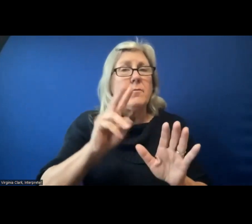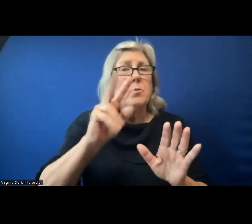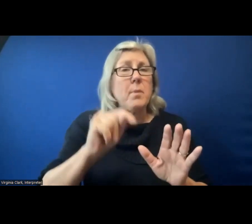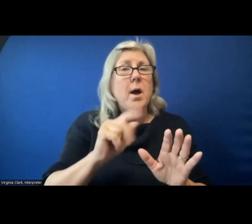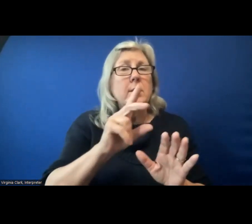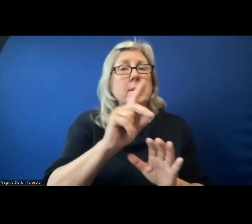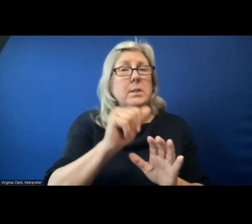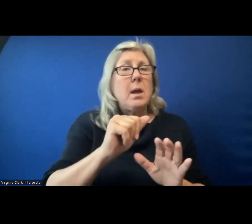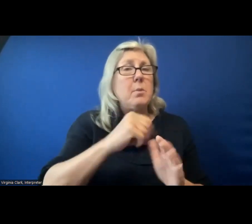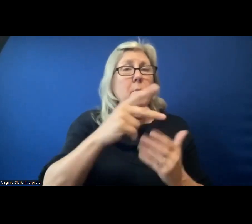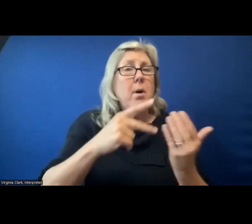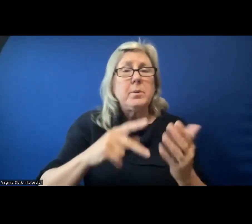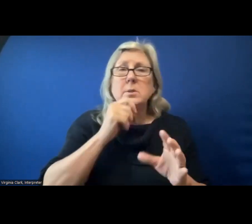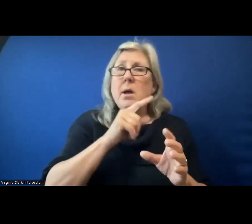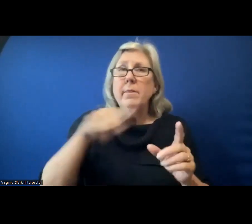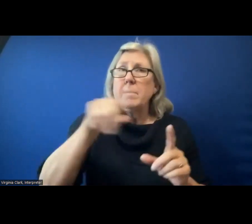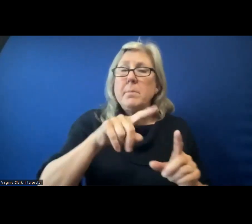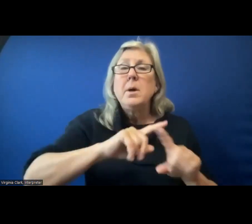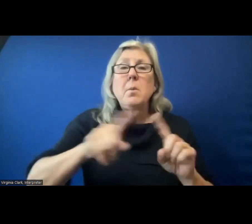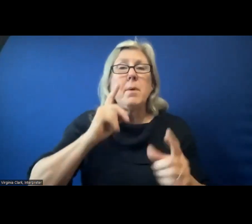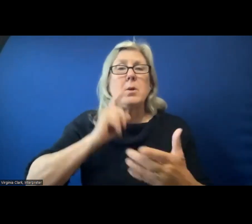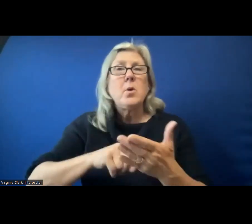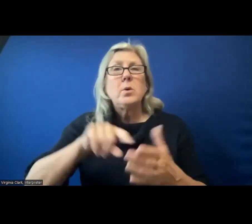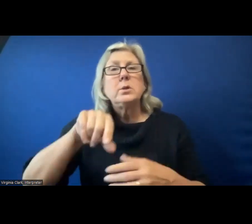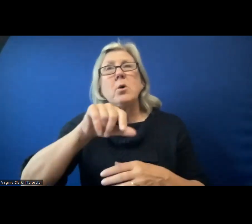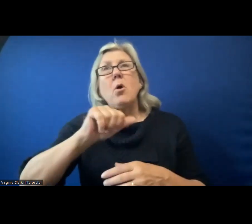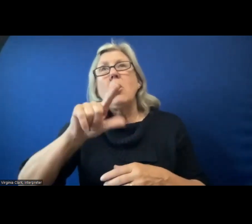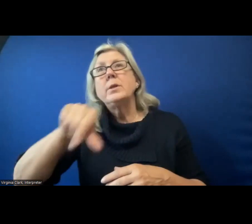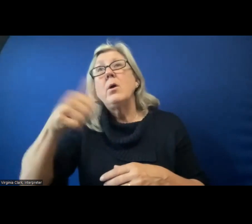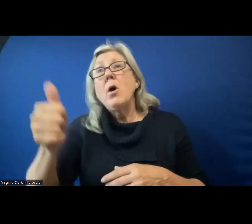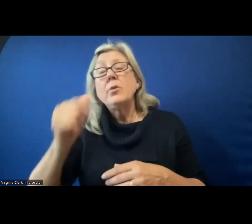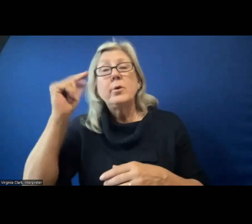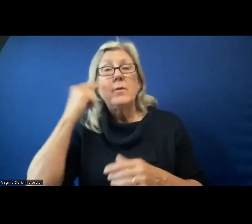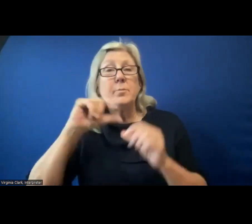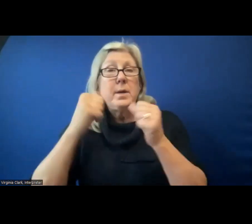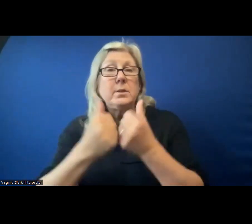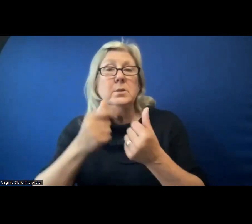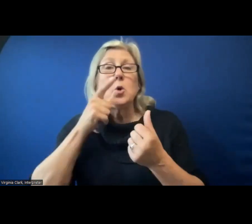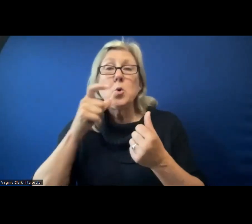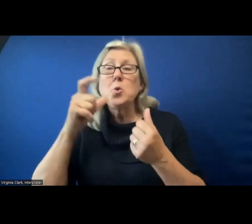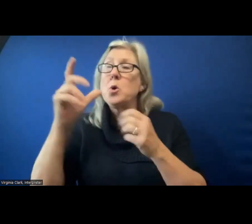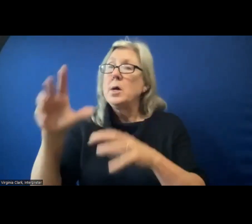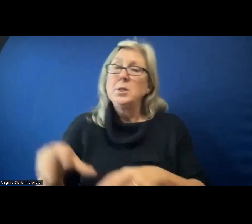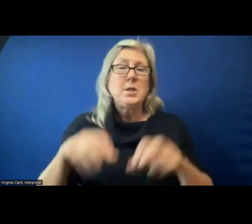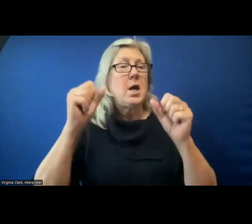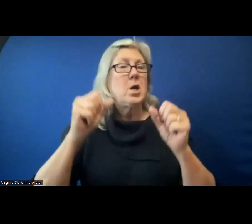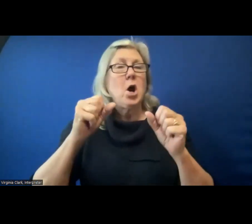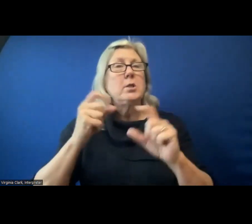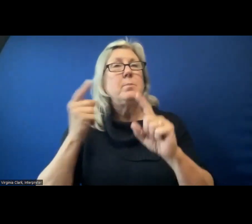rather to notice other government agencies who take on the mission of employing the principles